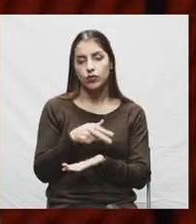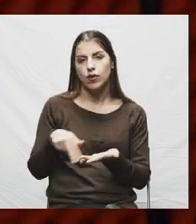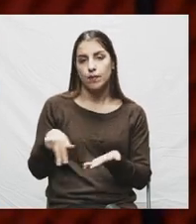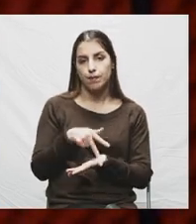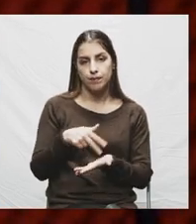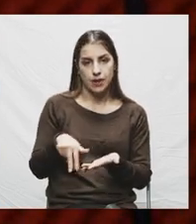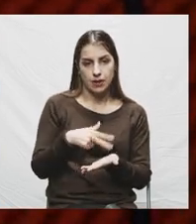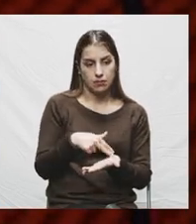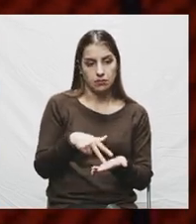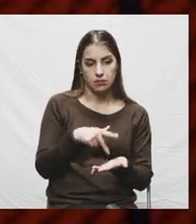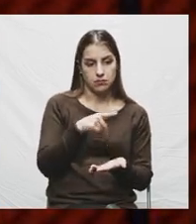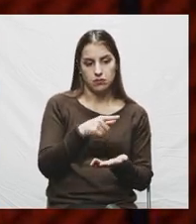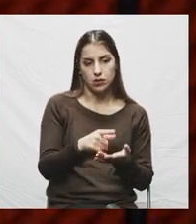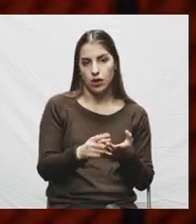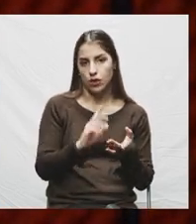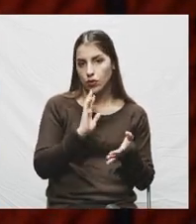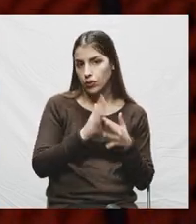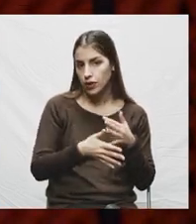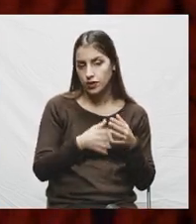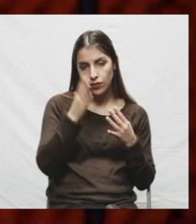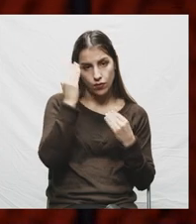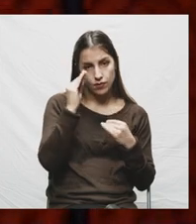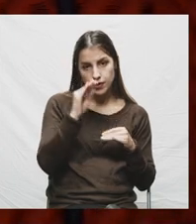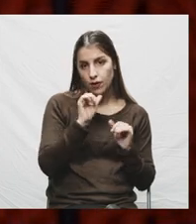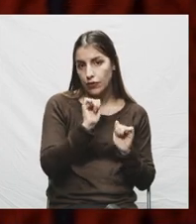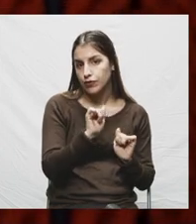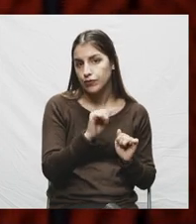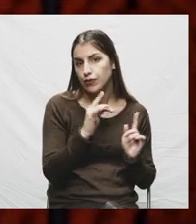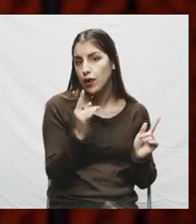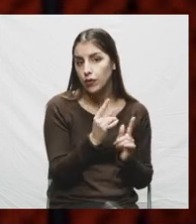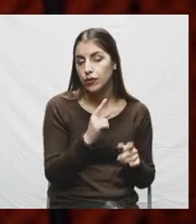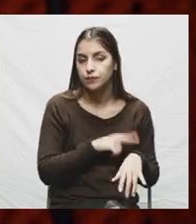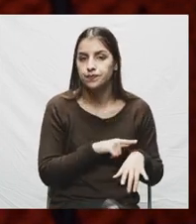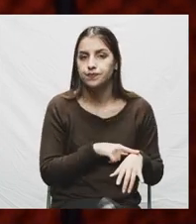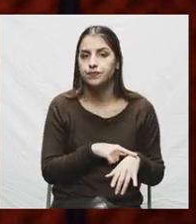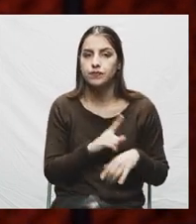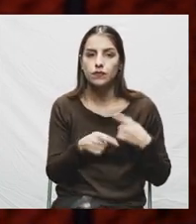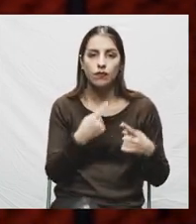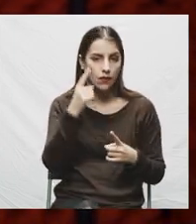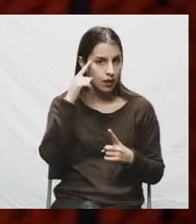comes up in a short period of time, in your journey, later becomes such a huge reference,